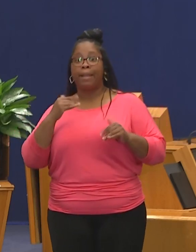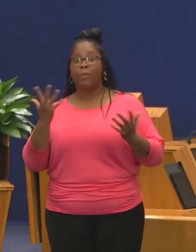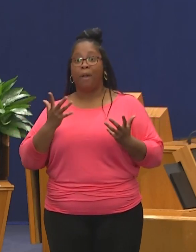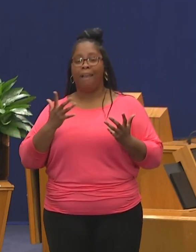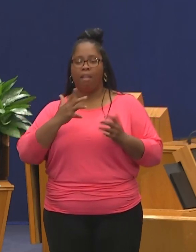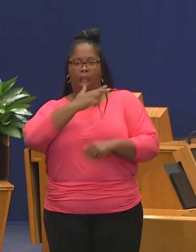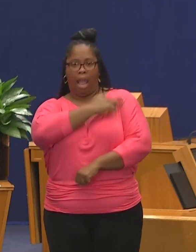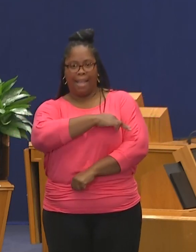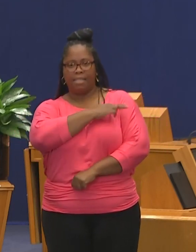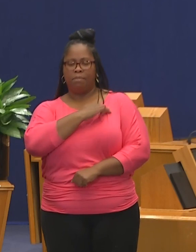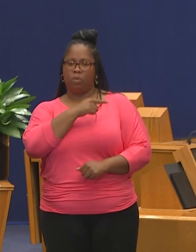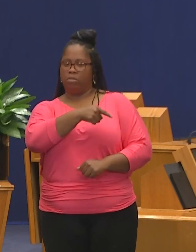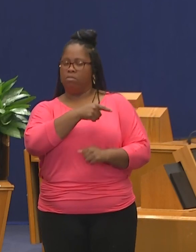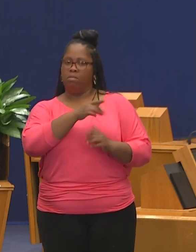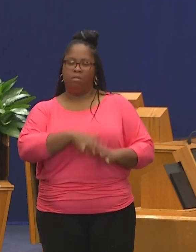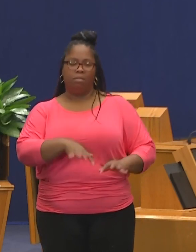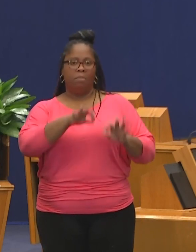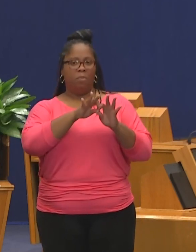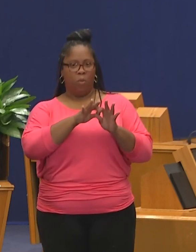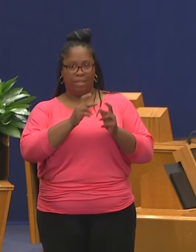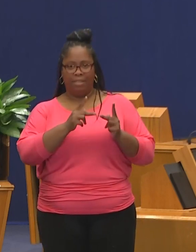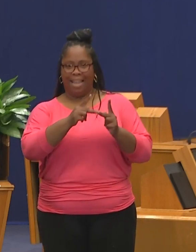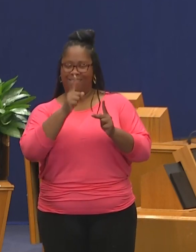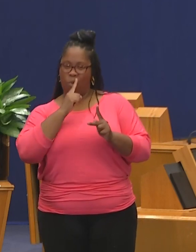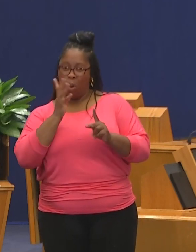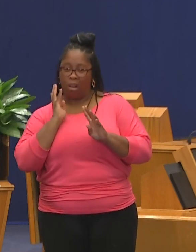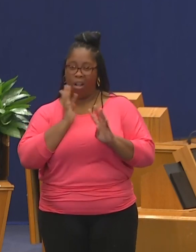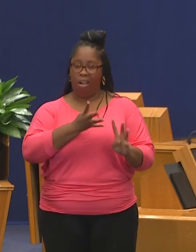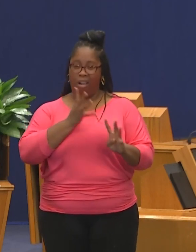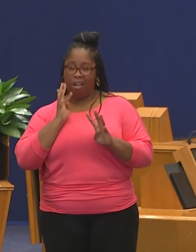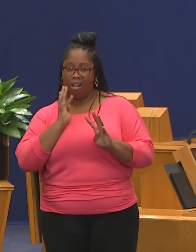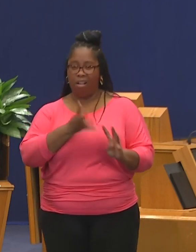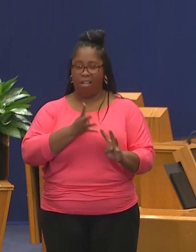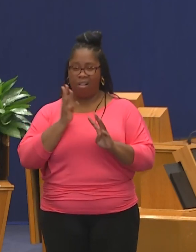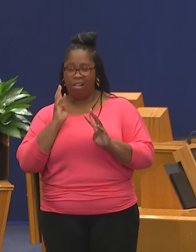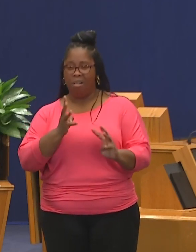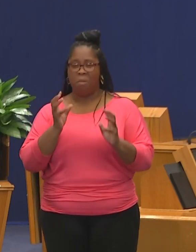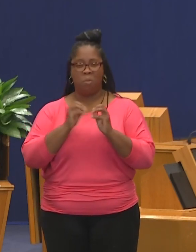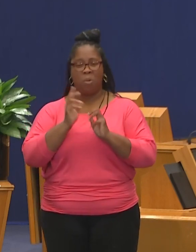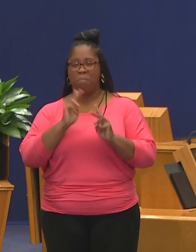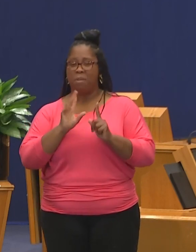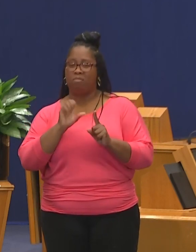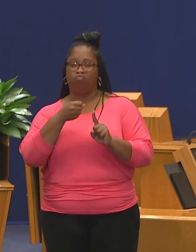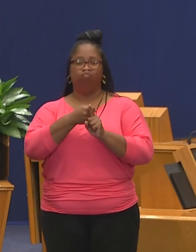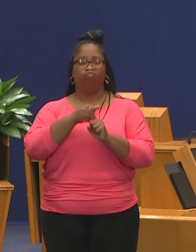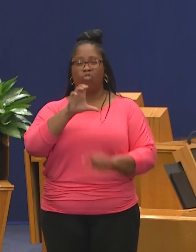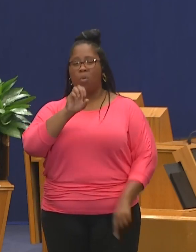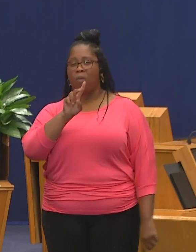IN LINE WITH THE GOVERNOR'S ORDER AND EXPECTATION OF HAVING HOSPITALS BE THE PRIMARY SITE OF